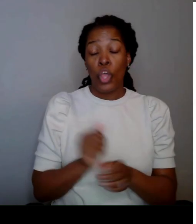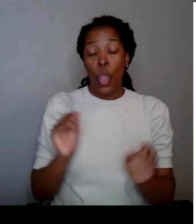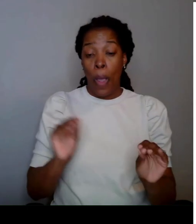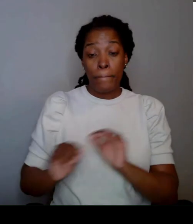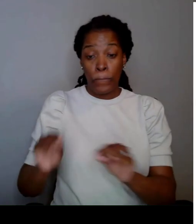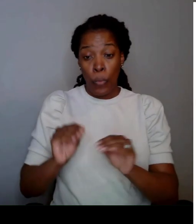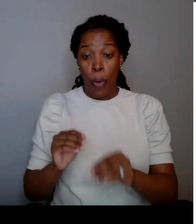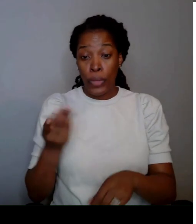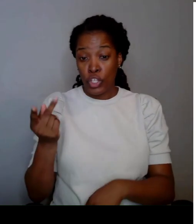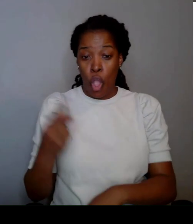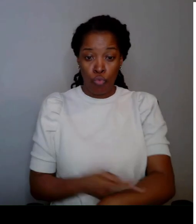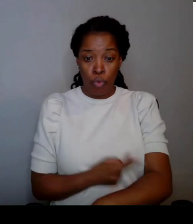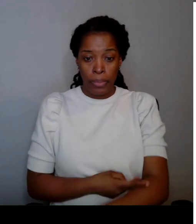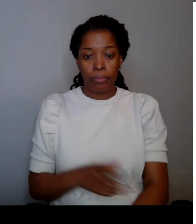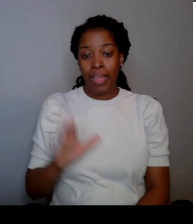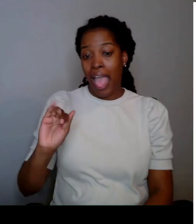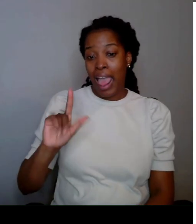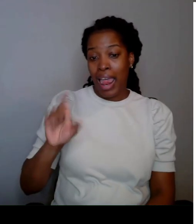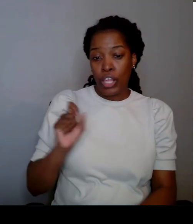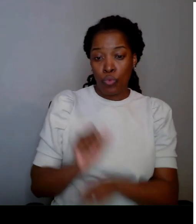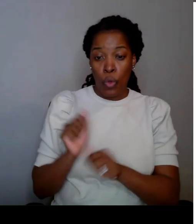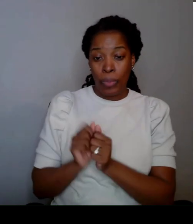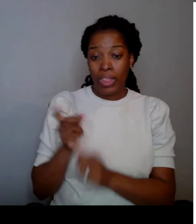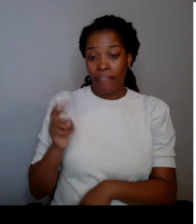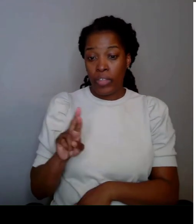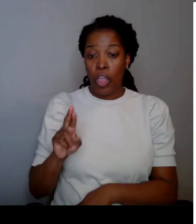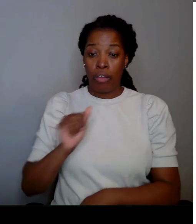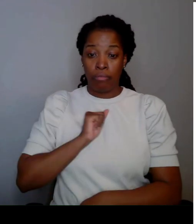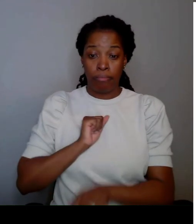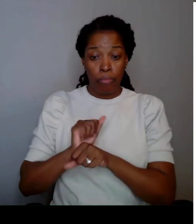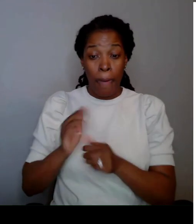They discussed startup cost, customer demand, and transportation needs.